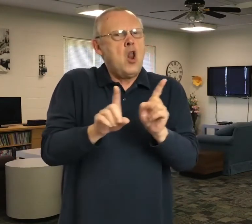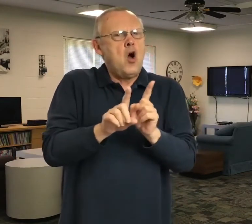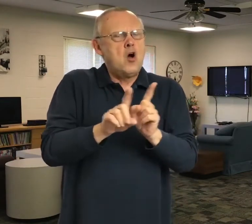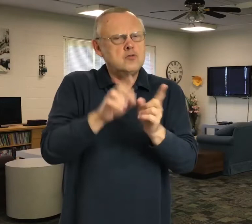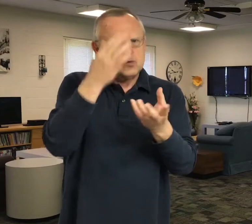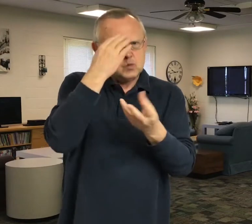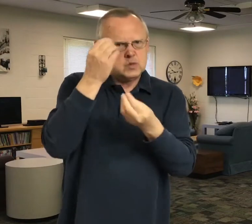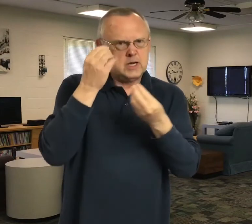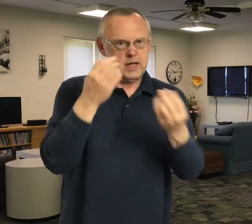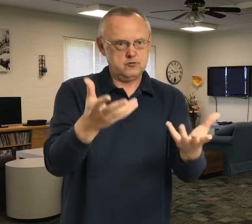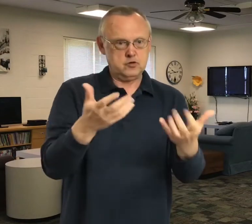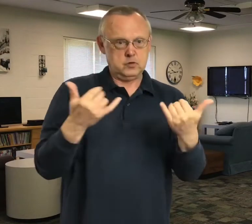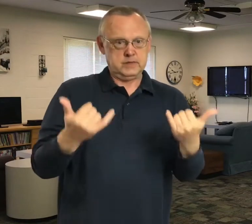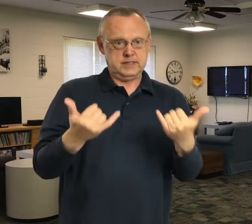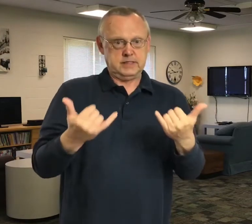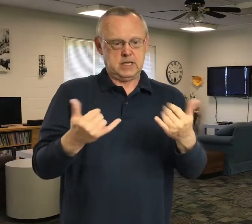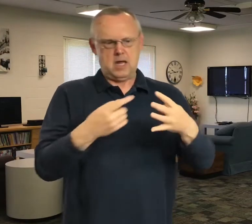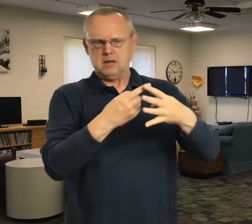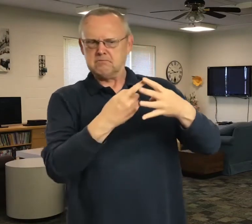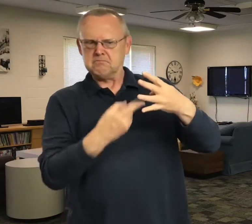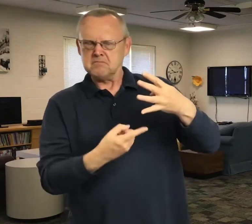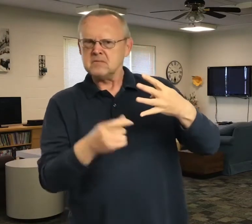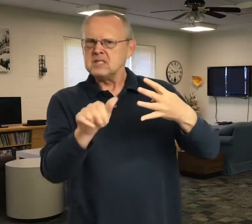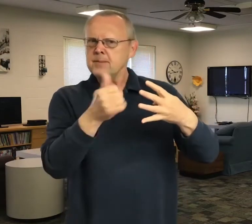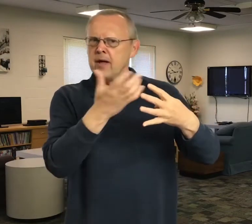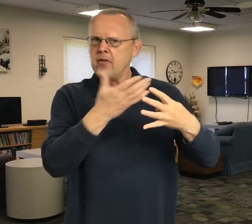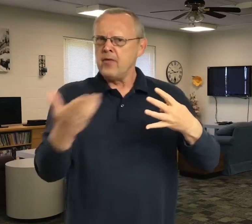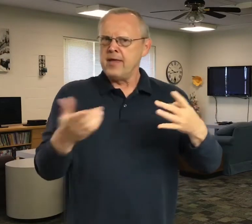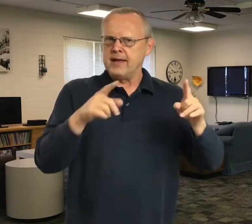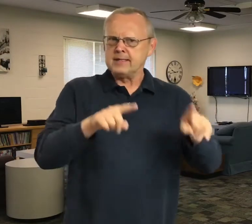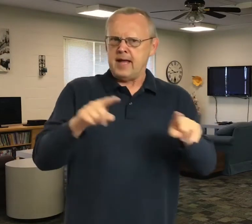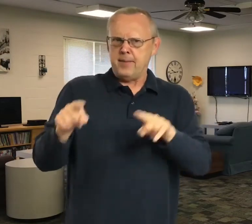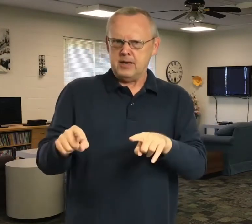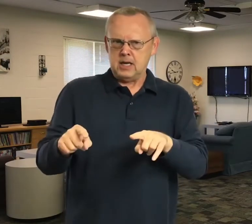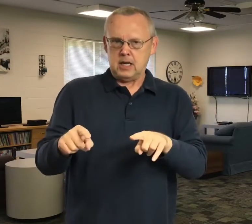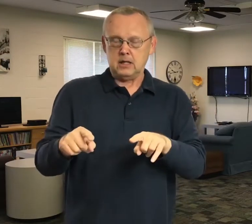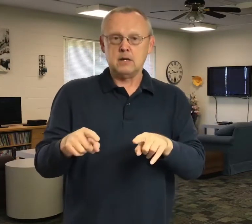Today I would like to share a few things with you that are currently happening.